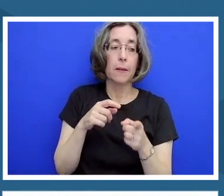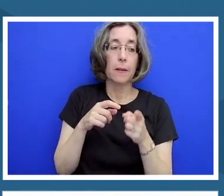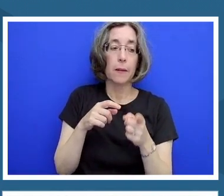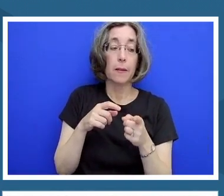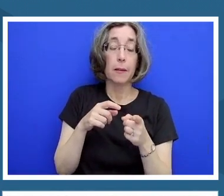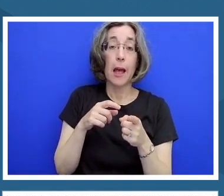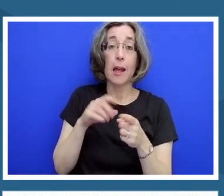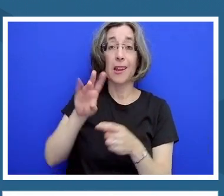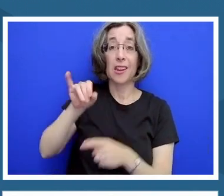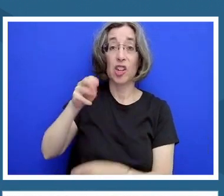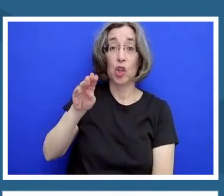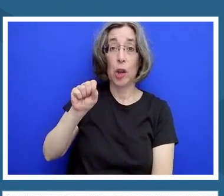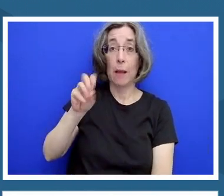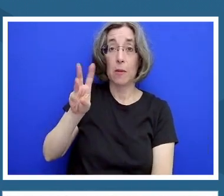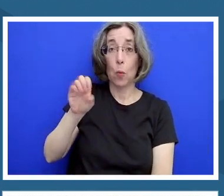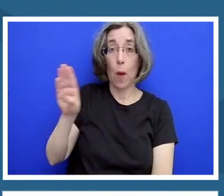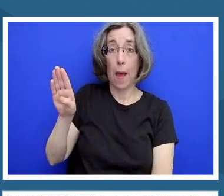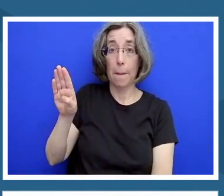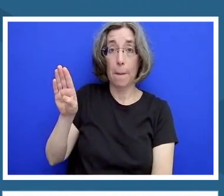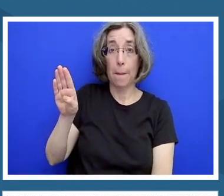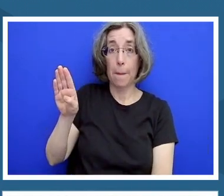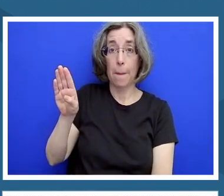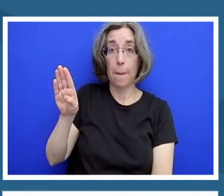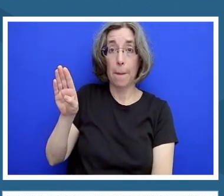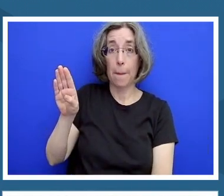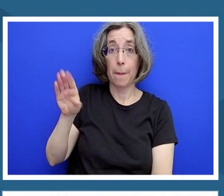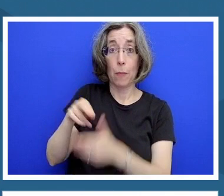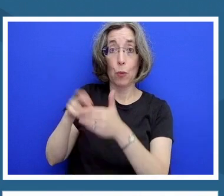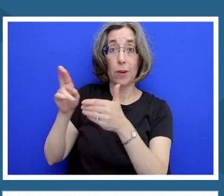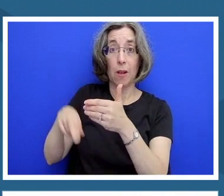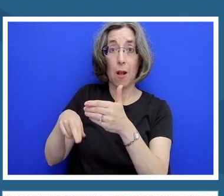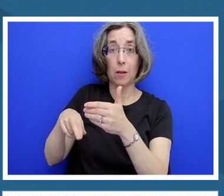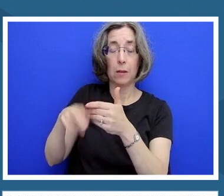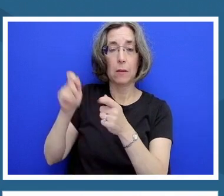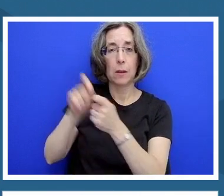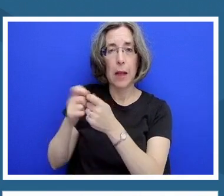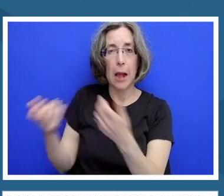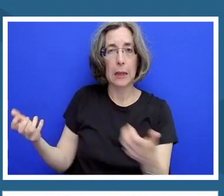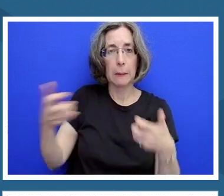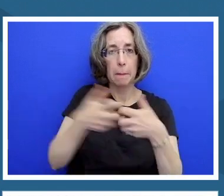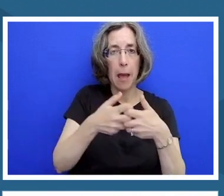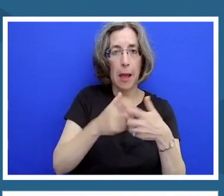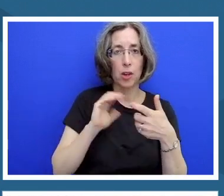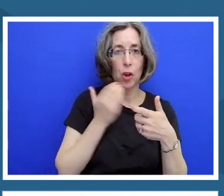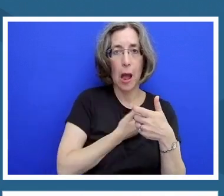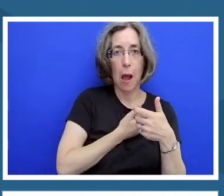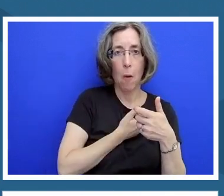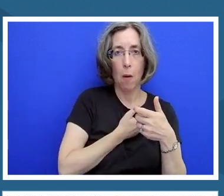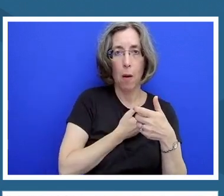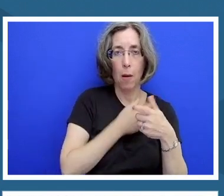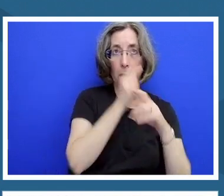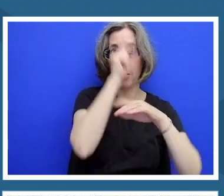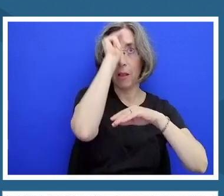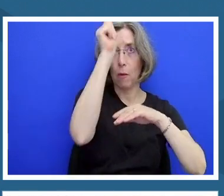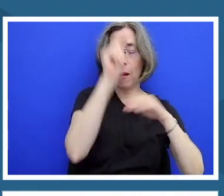data looks just like the model